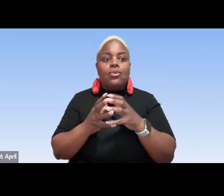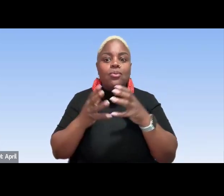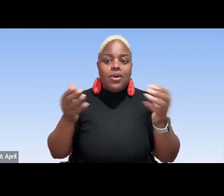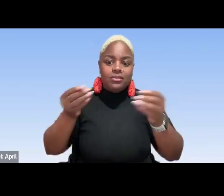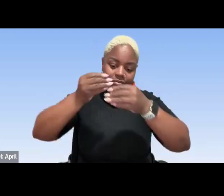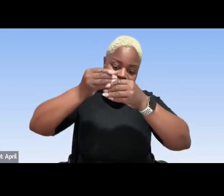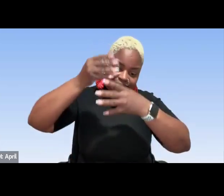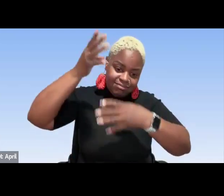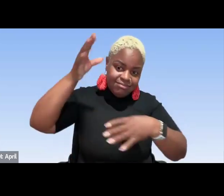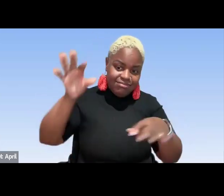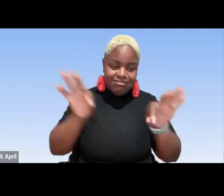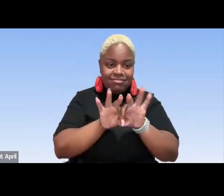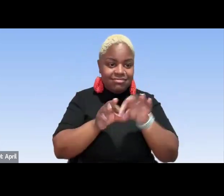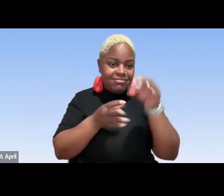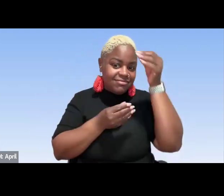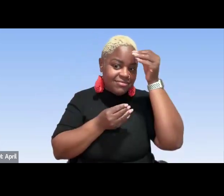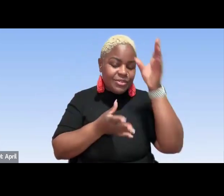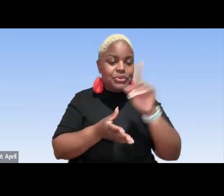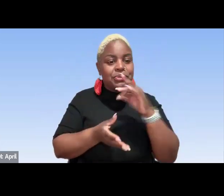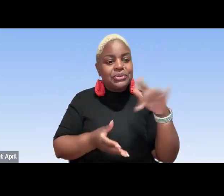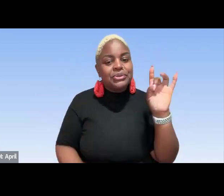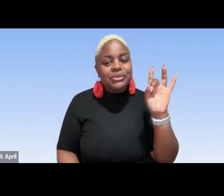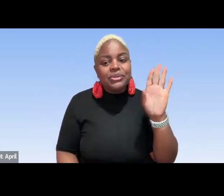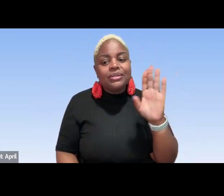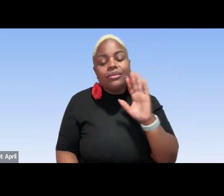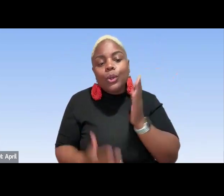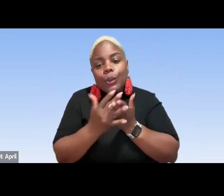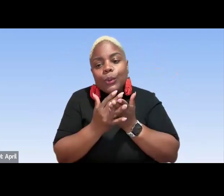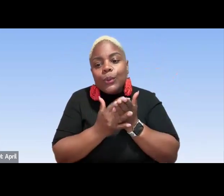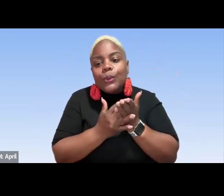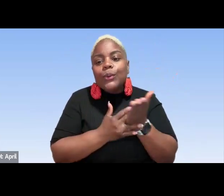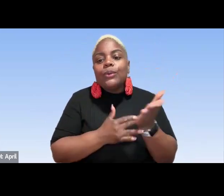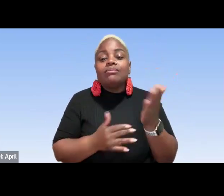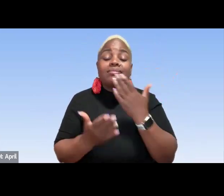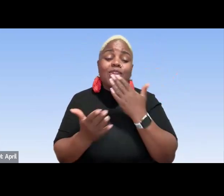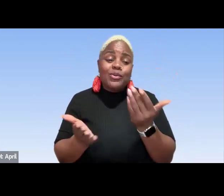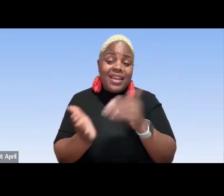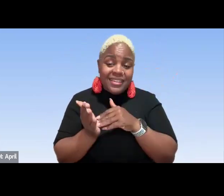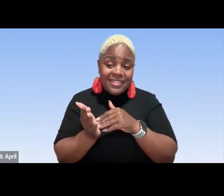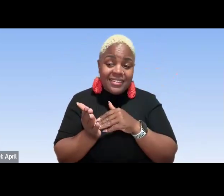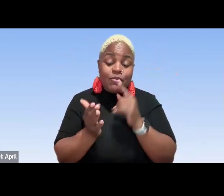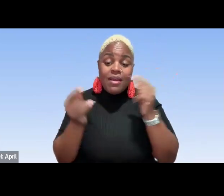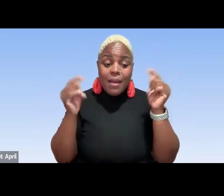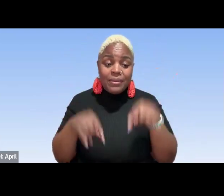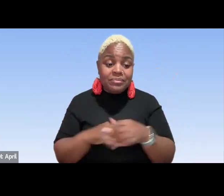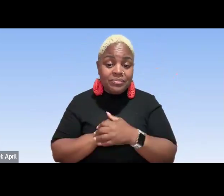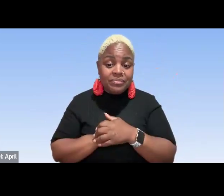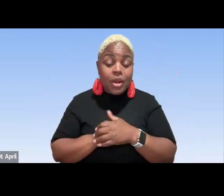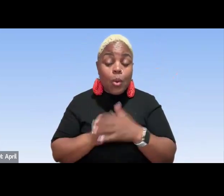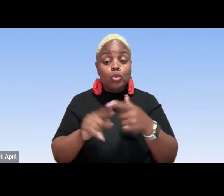to wade through sometimes. But thank you again for being here. I wanted to invite you to join us for the next workshop